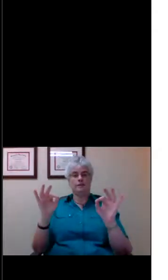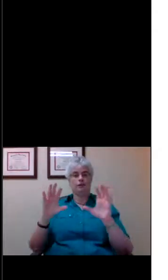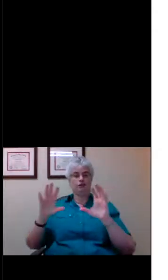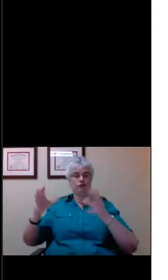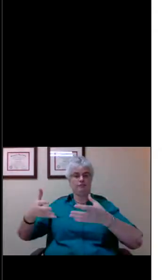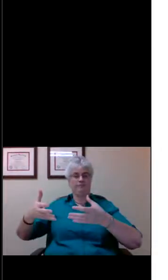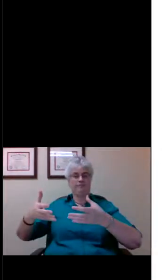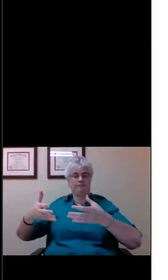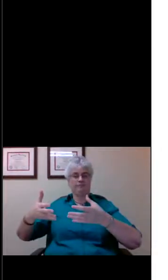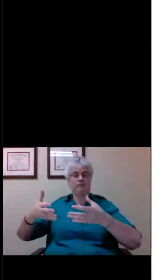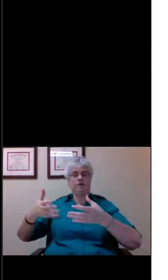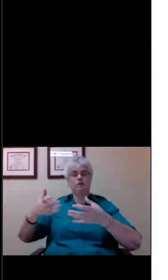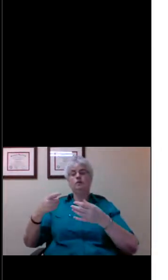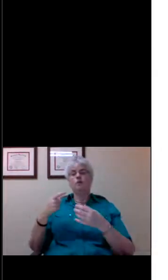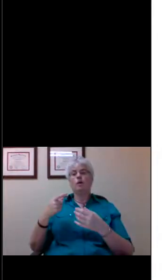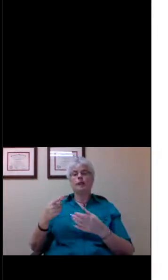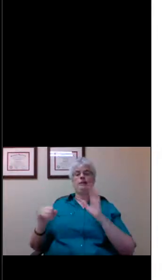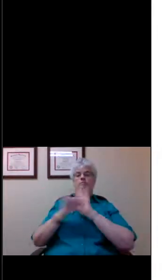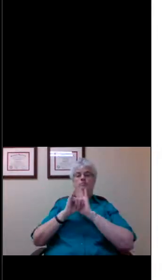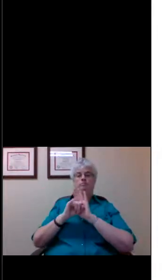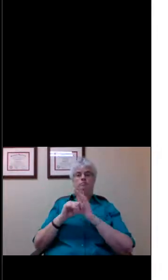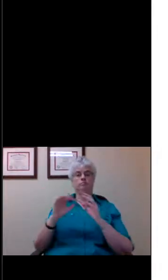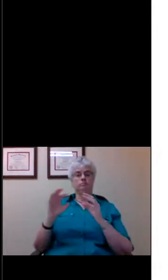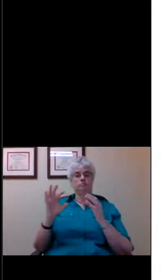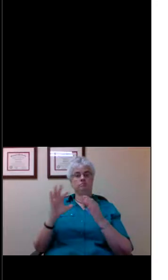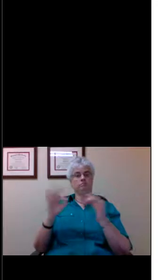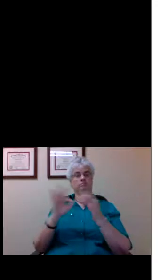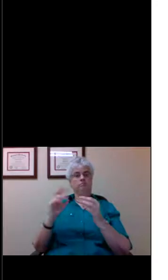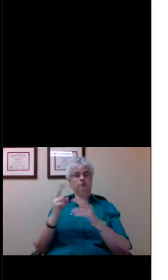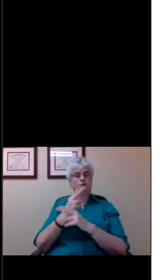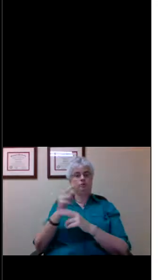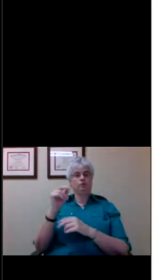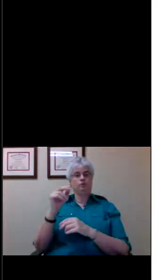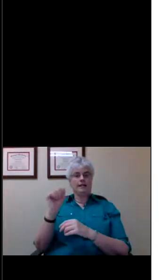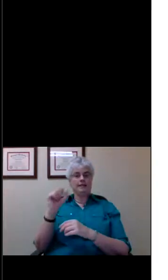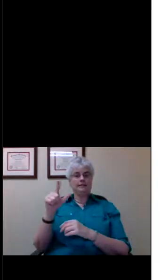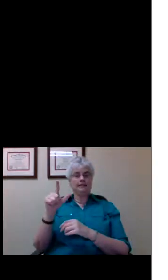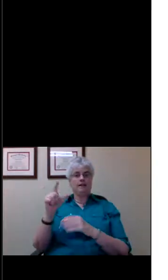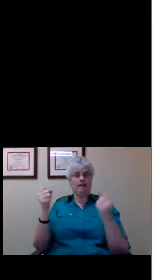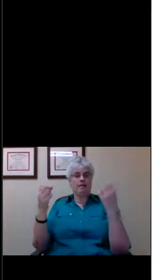cultural- it's a cultural/linguistic minority group. And so they used the term-